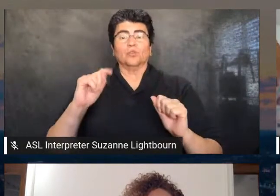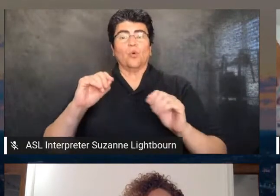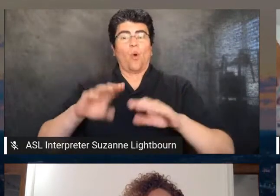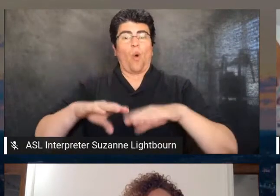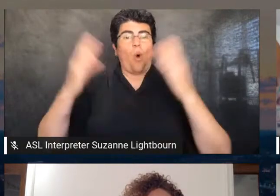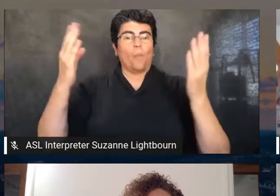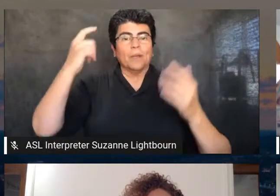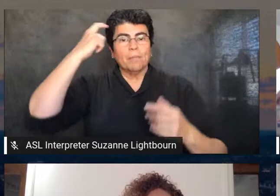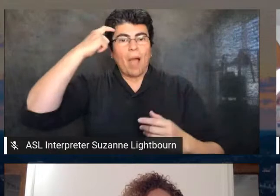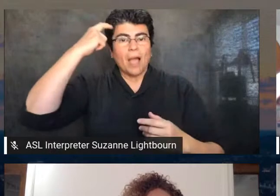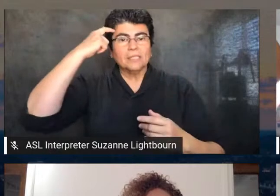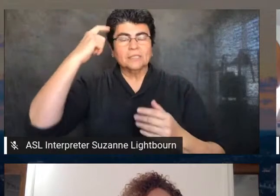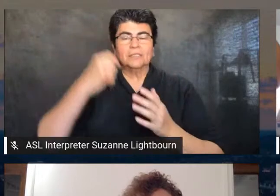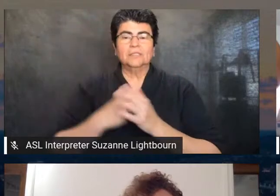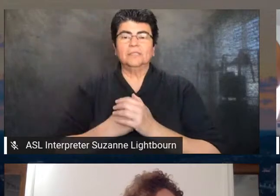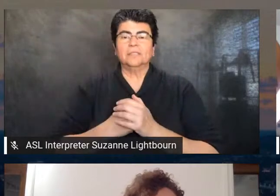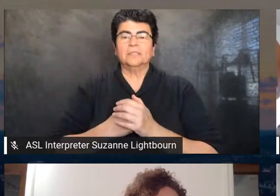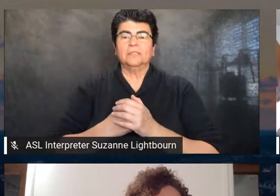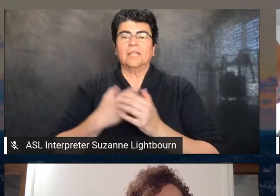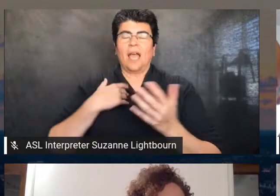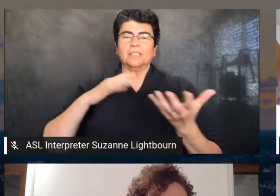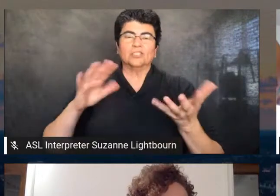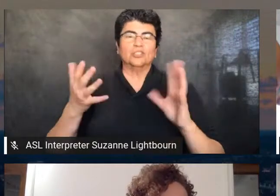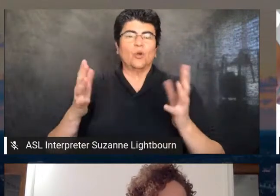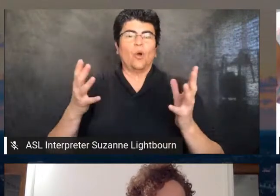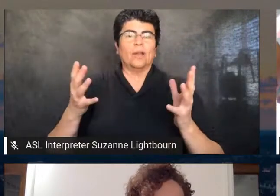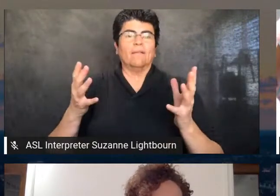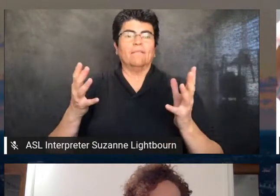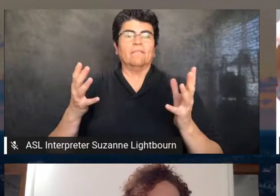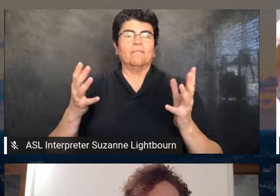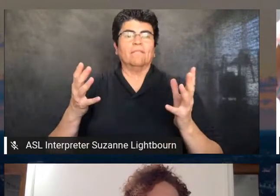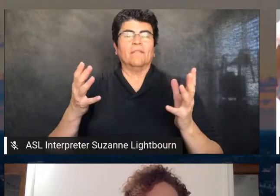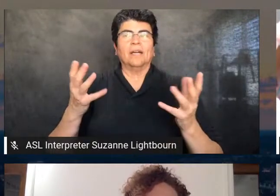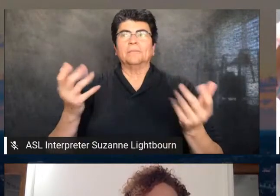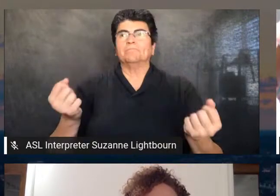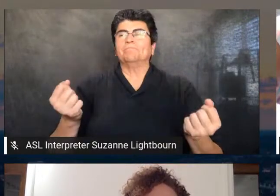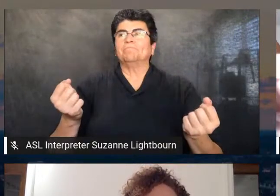and then galvanize, it's a dance,